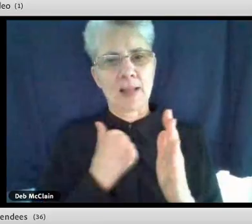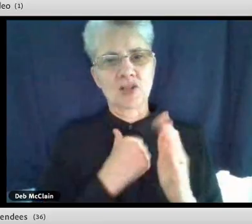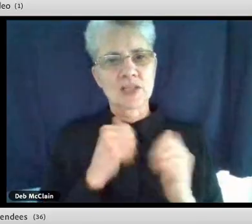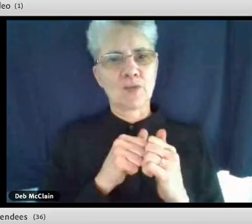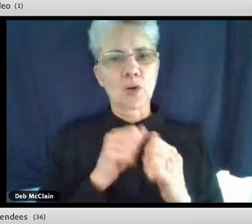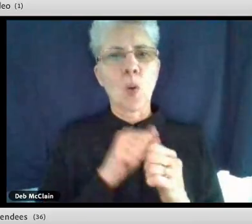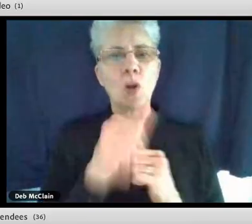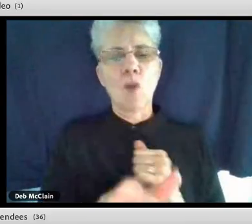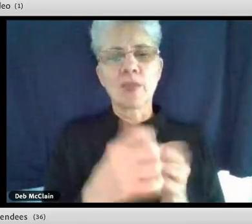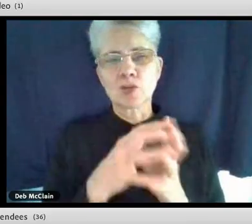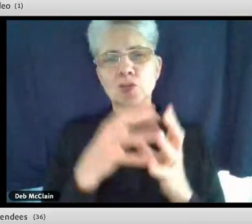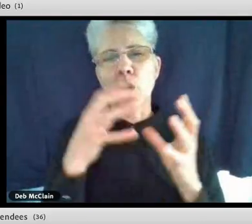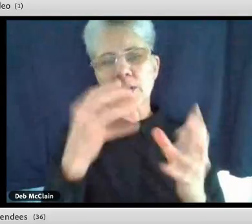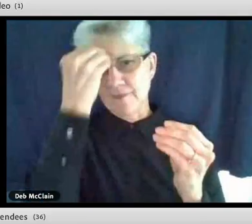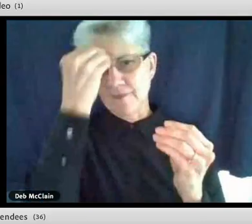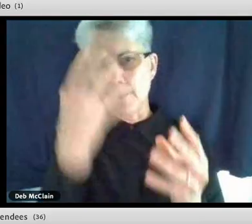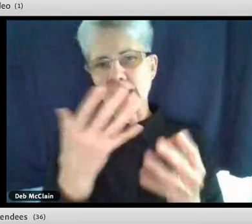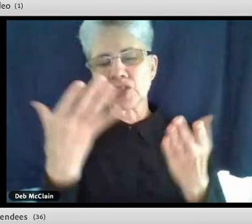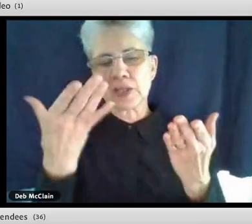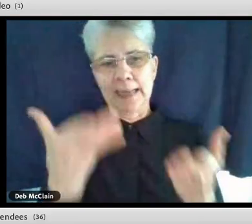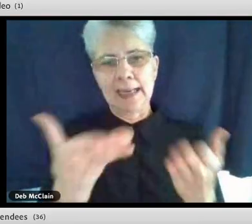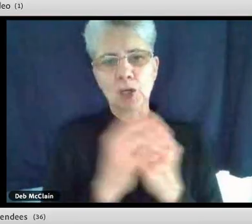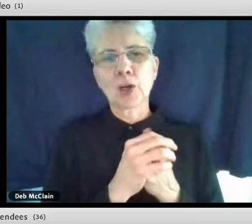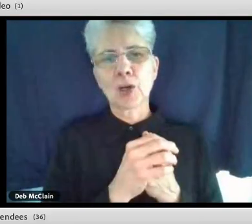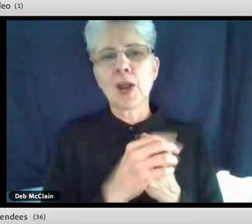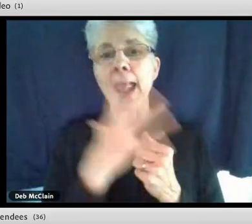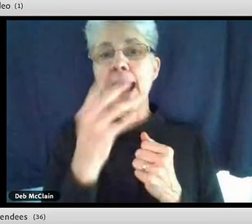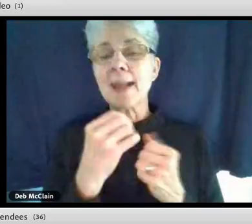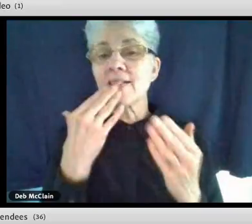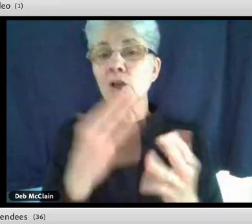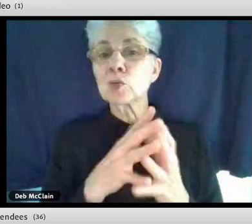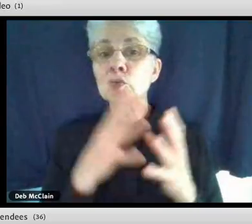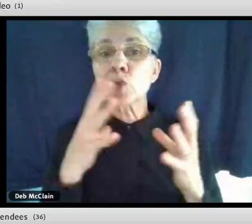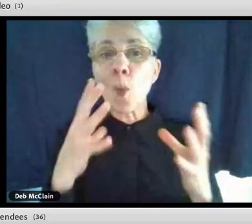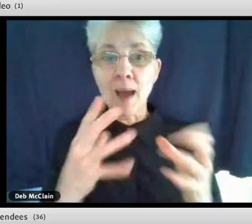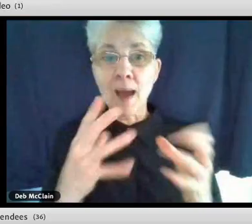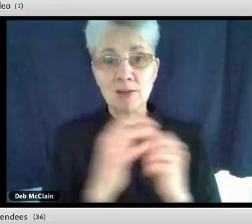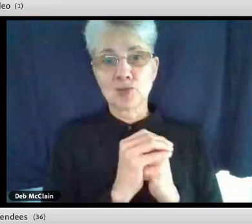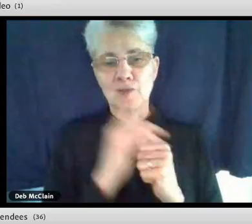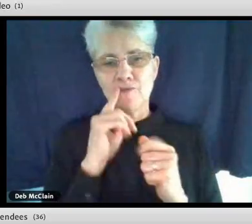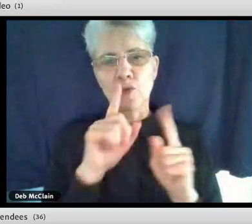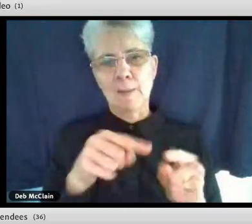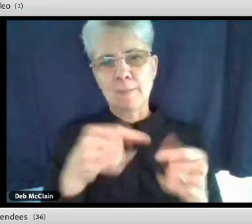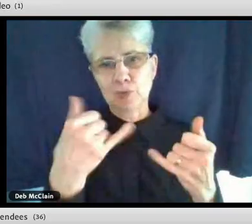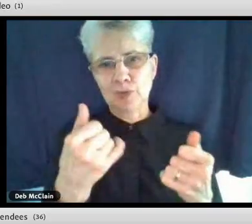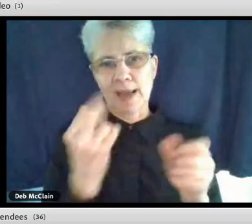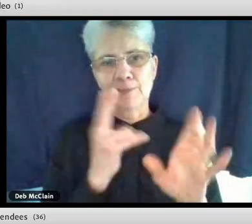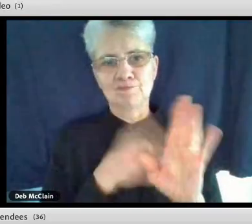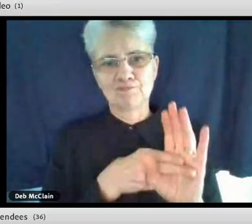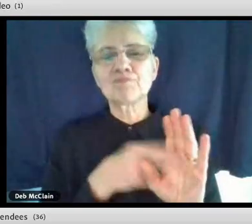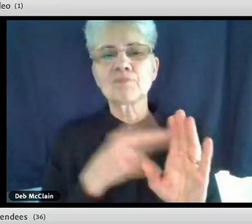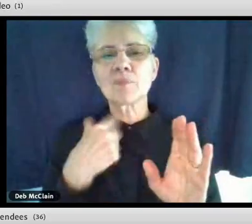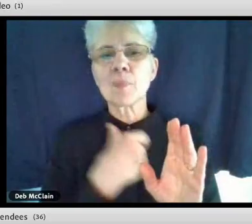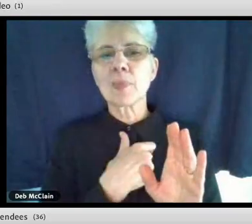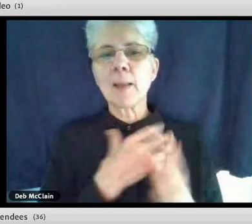Please let me know if you have any questions right now, and, again, apologies for going over. There's quite a bit of information here,